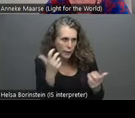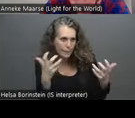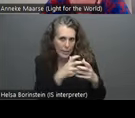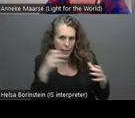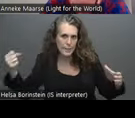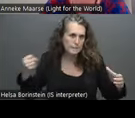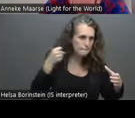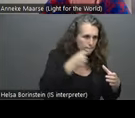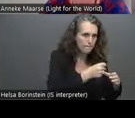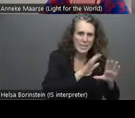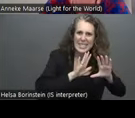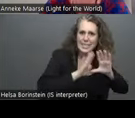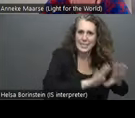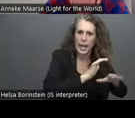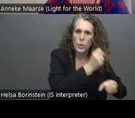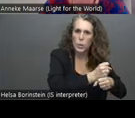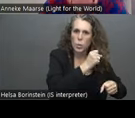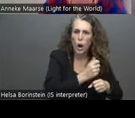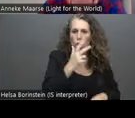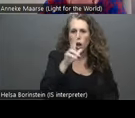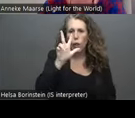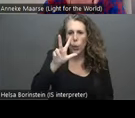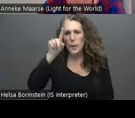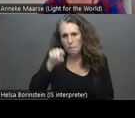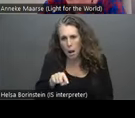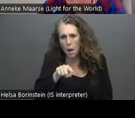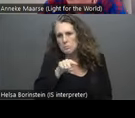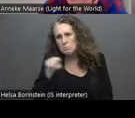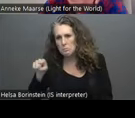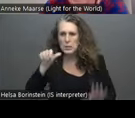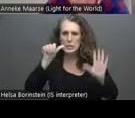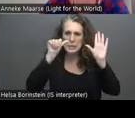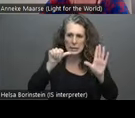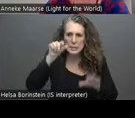15:35:10 And during that placements, the disability inclusion facilitators are, again, are there